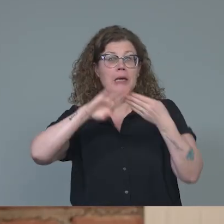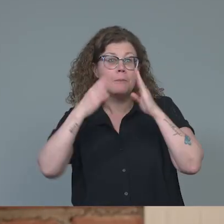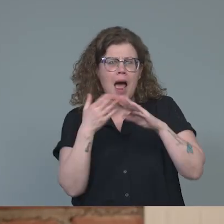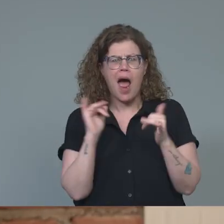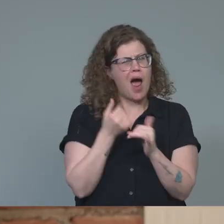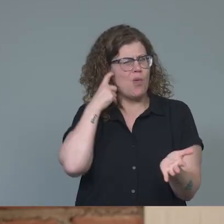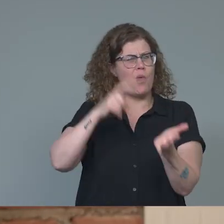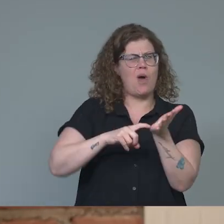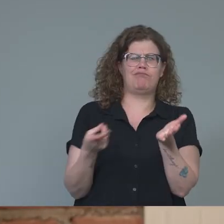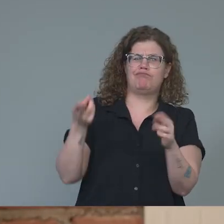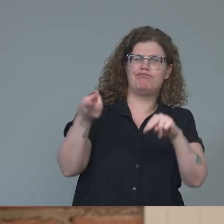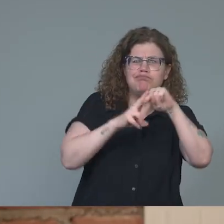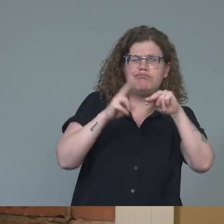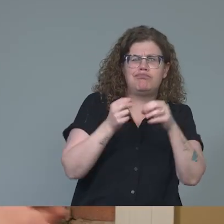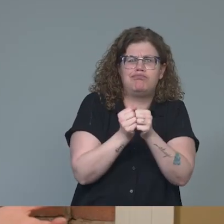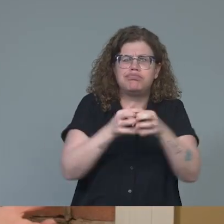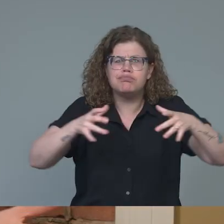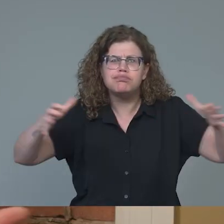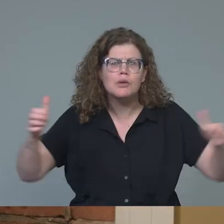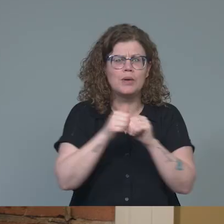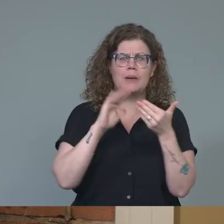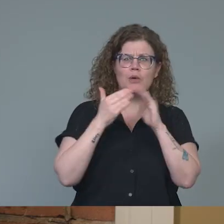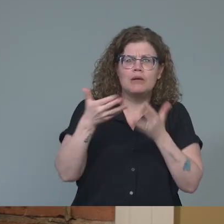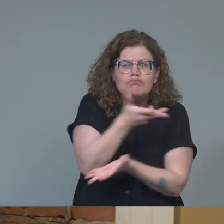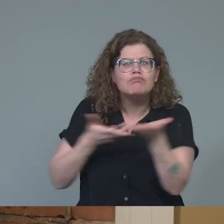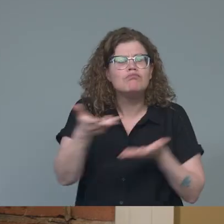engagement in the public art process which of course, it's art in the public realm,